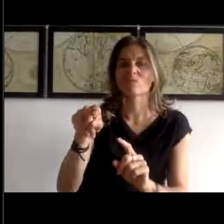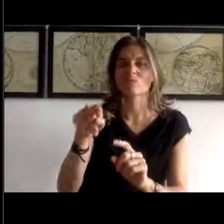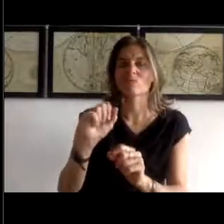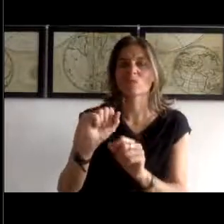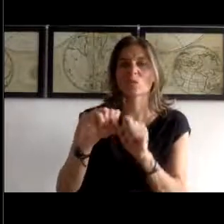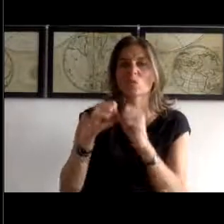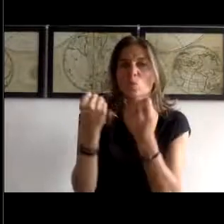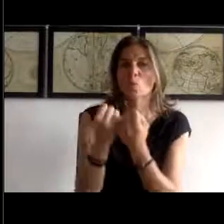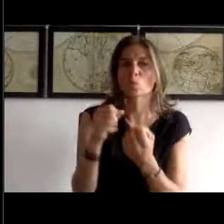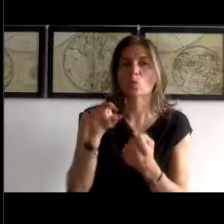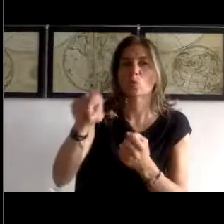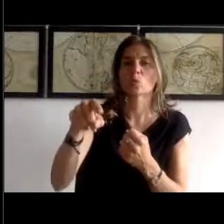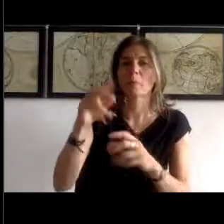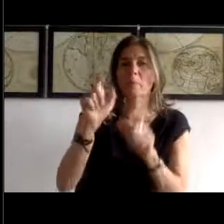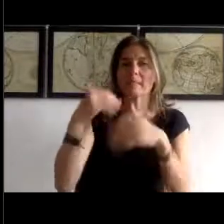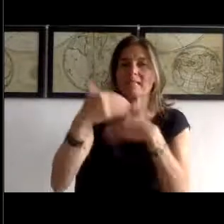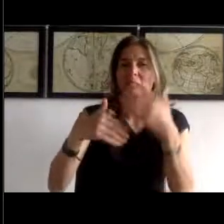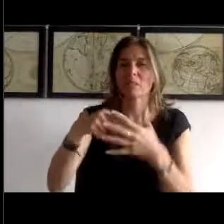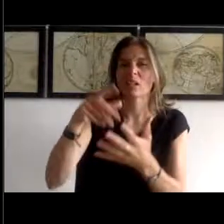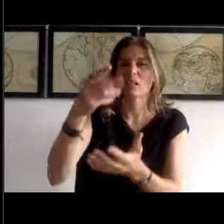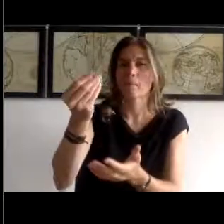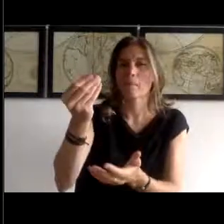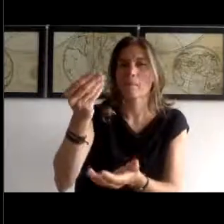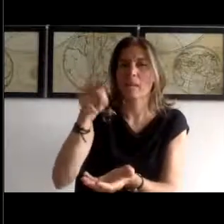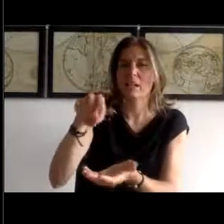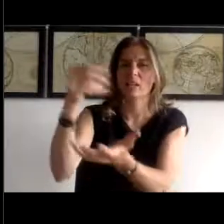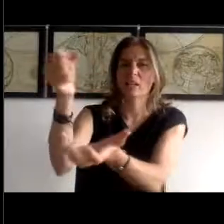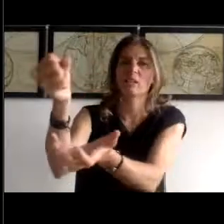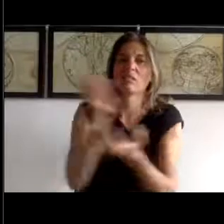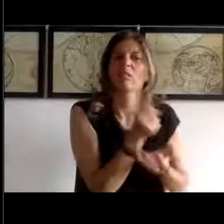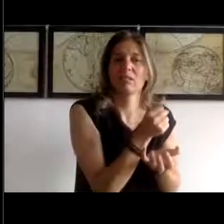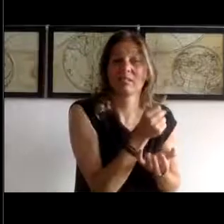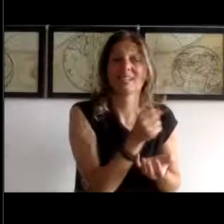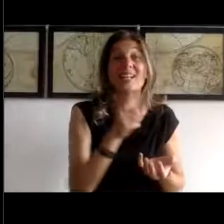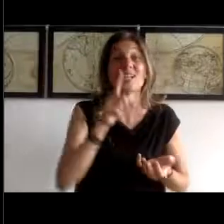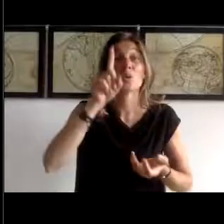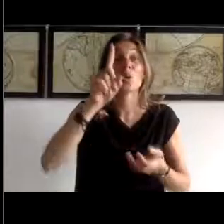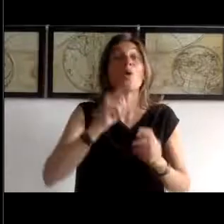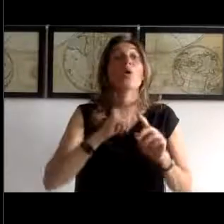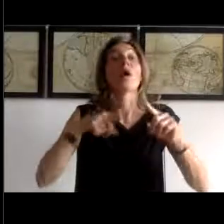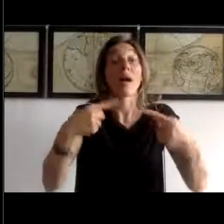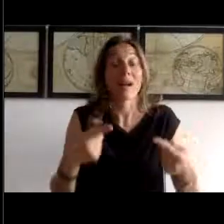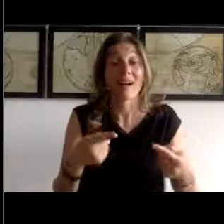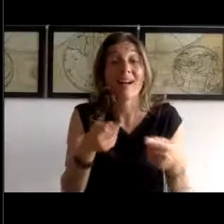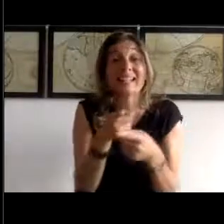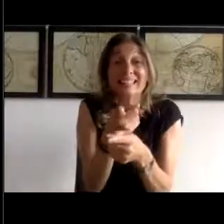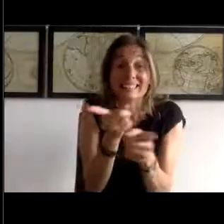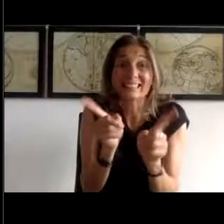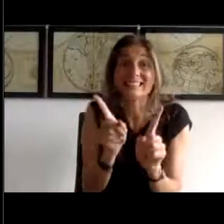which are the youth participation activities which are meant to be youth-led projects